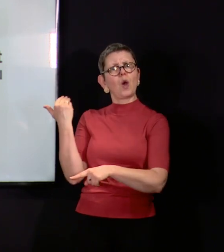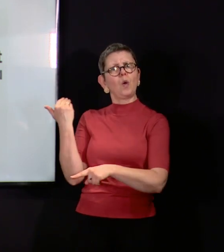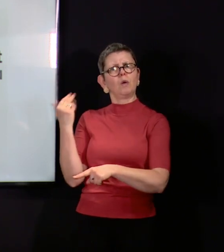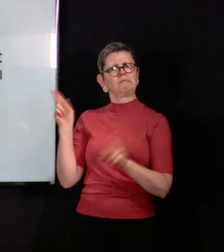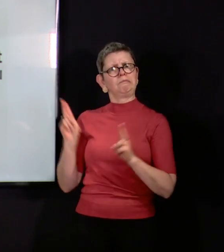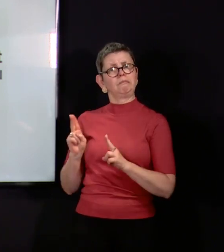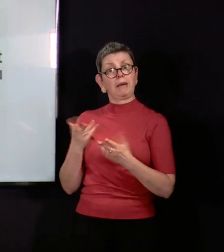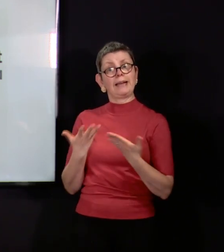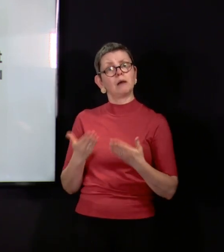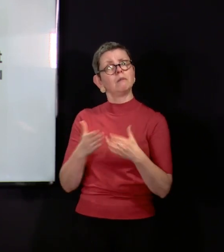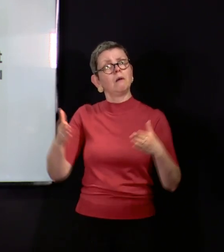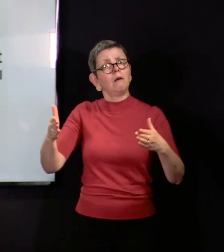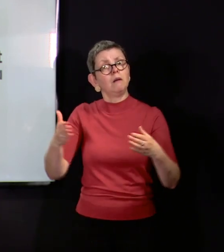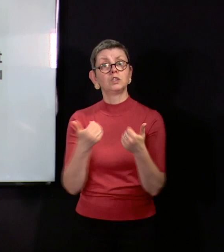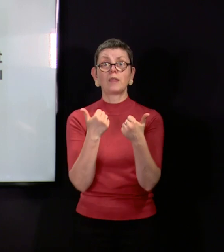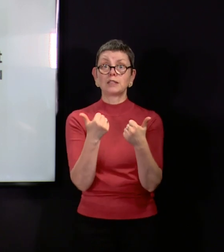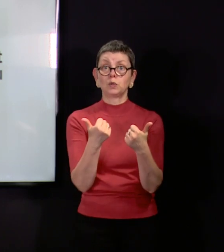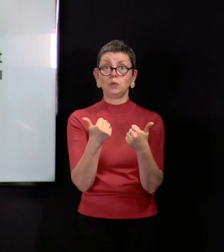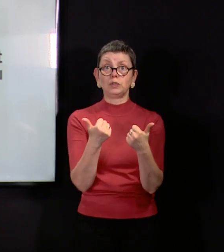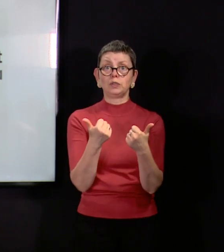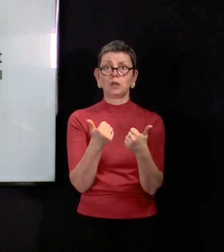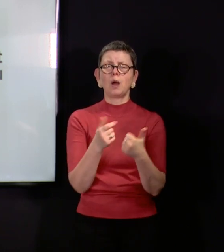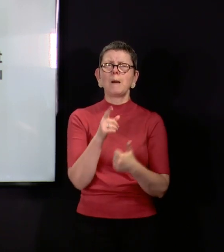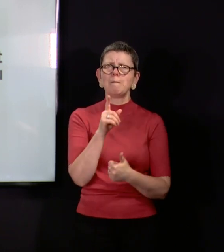or hospital than they would in mid-April. But attendance levels are still lower